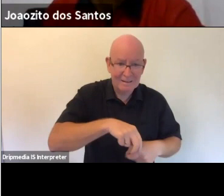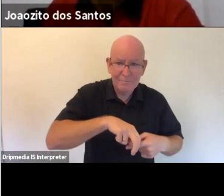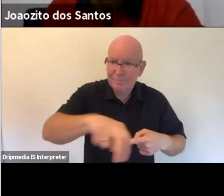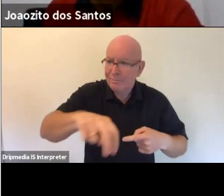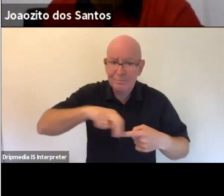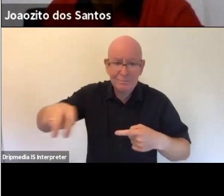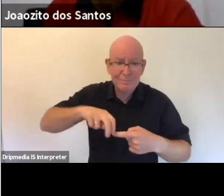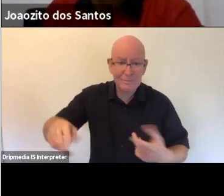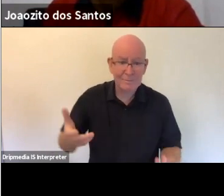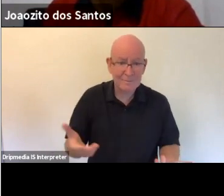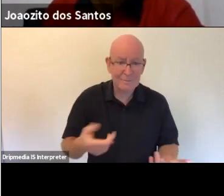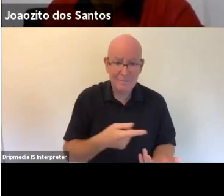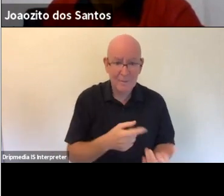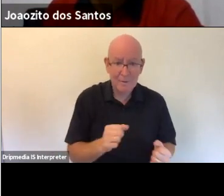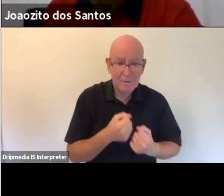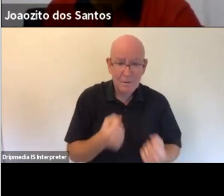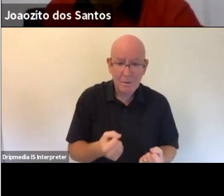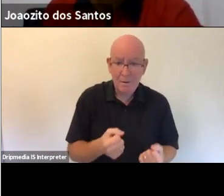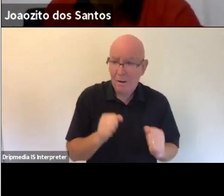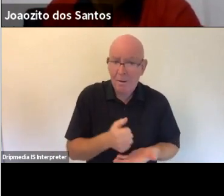negotiation and also market.